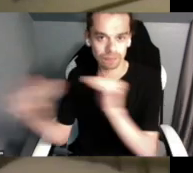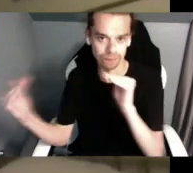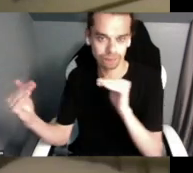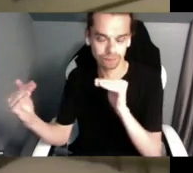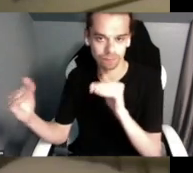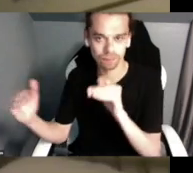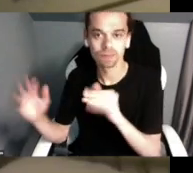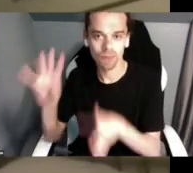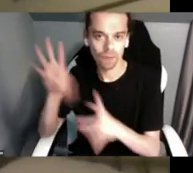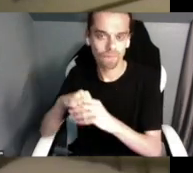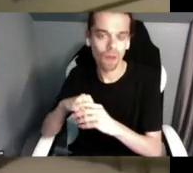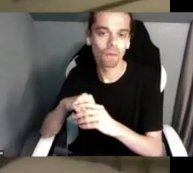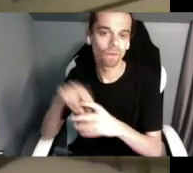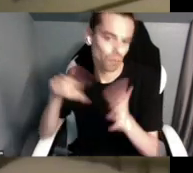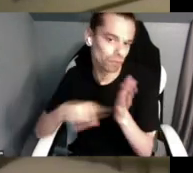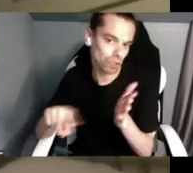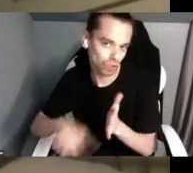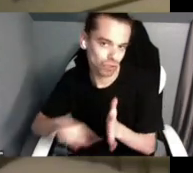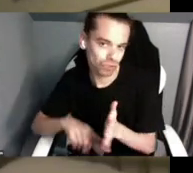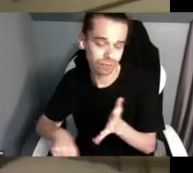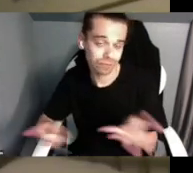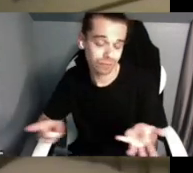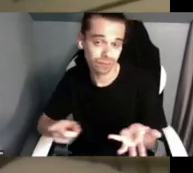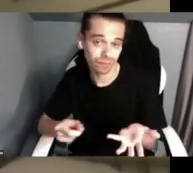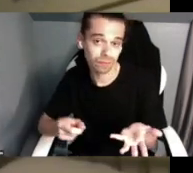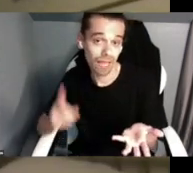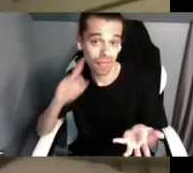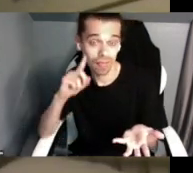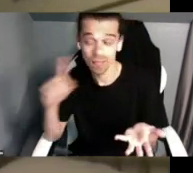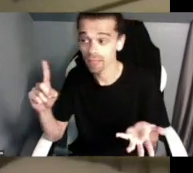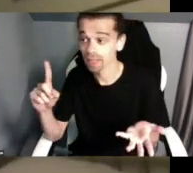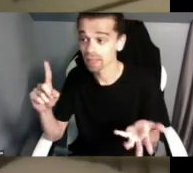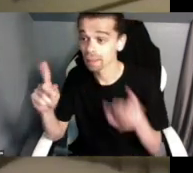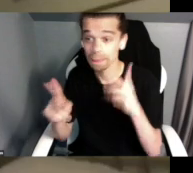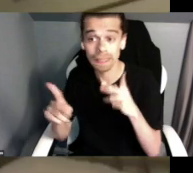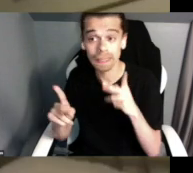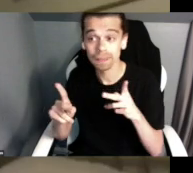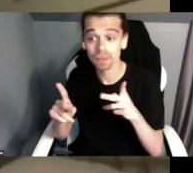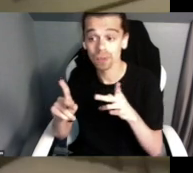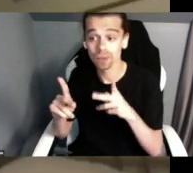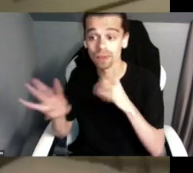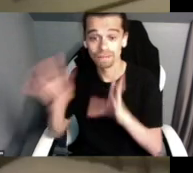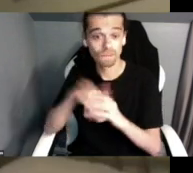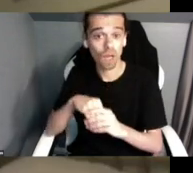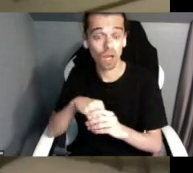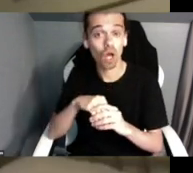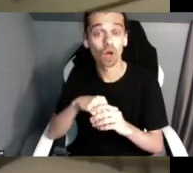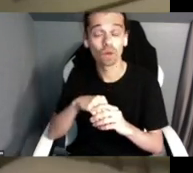Historically, people with disabilities have been asked to volunteer our time